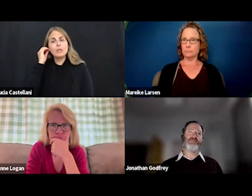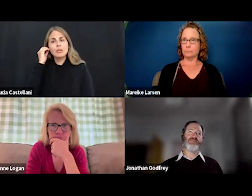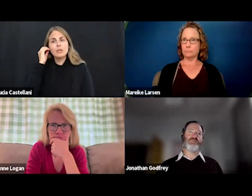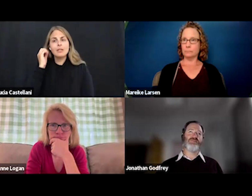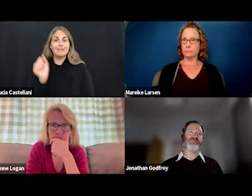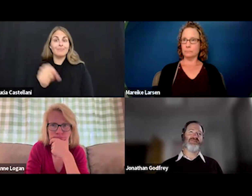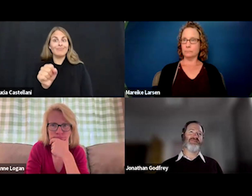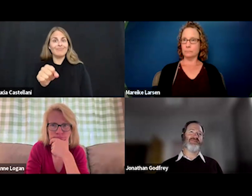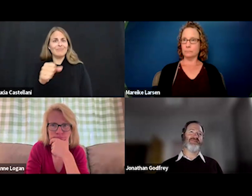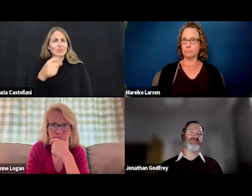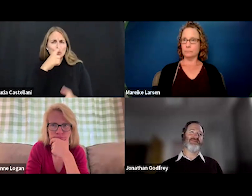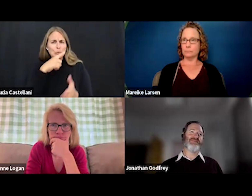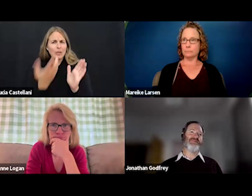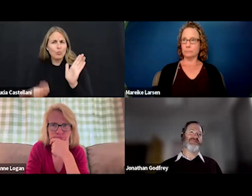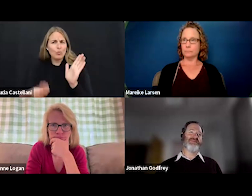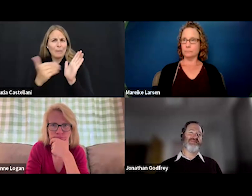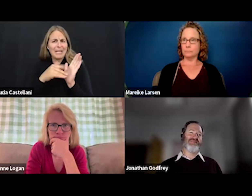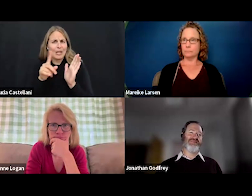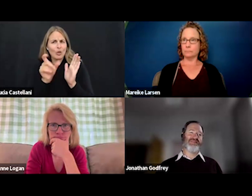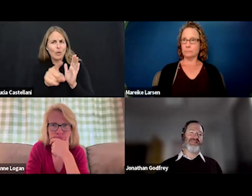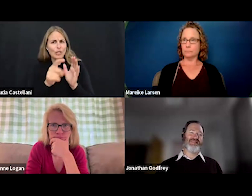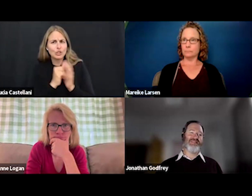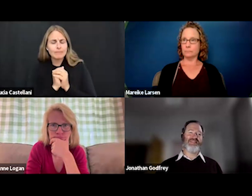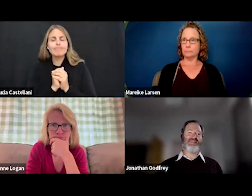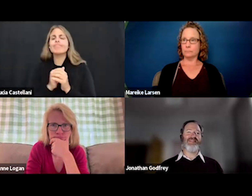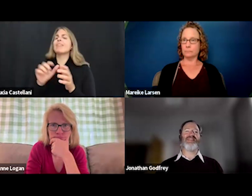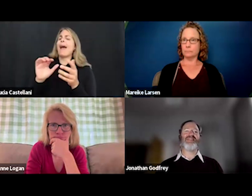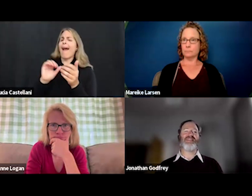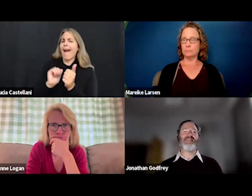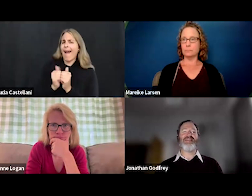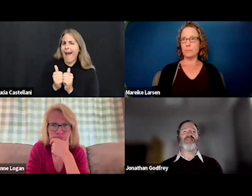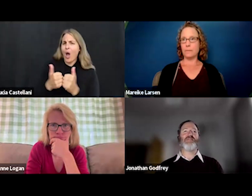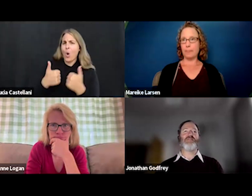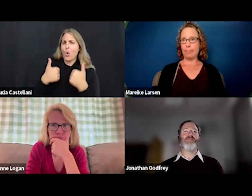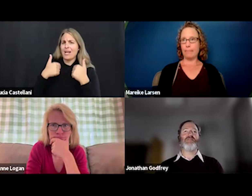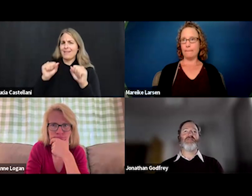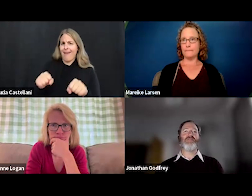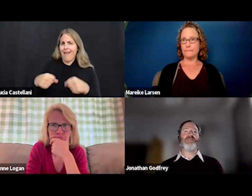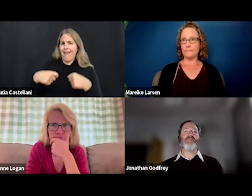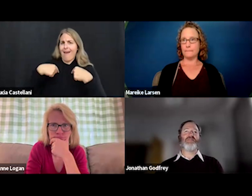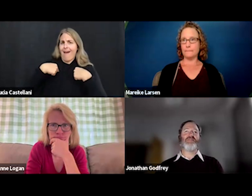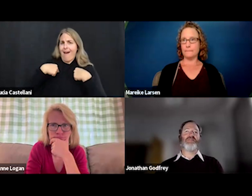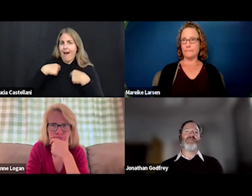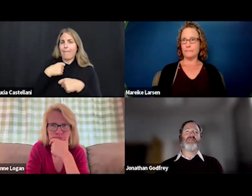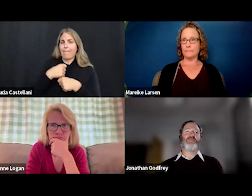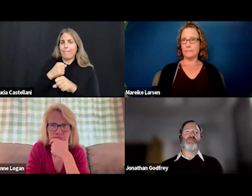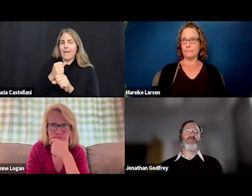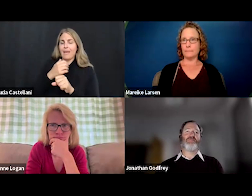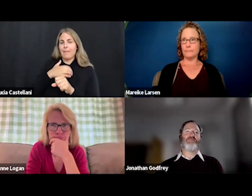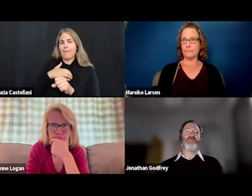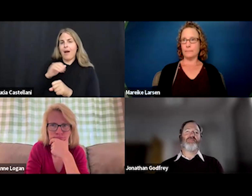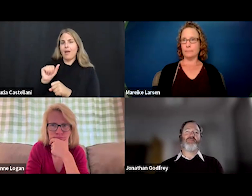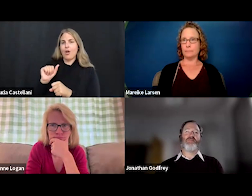Could you repeat the question? How can I make my archive papers more accessible?